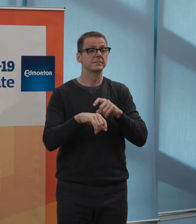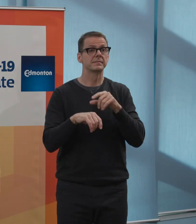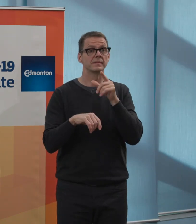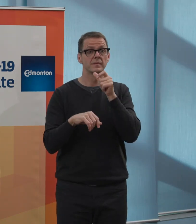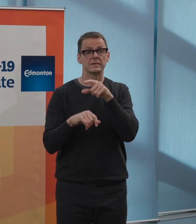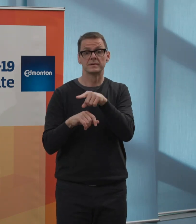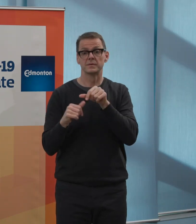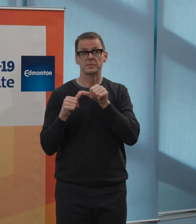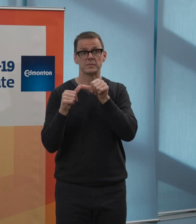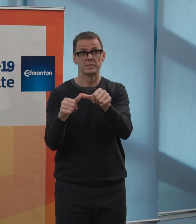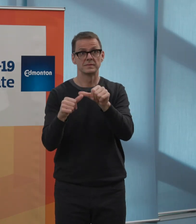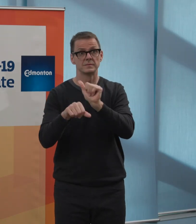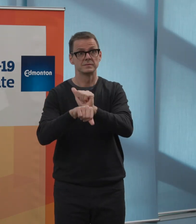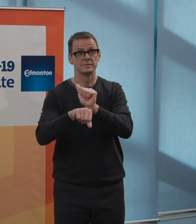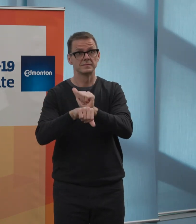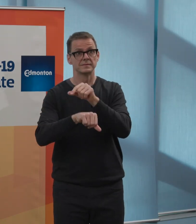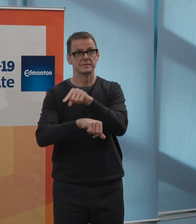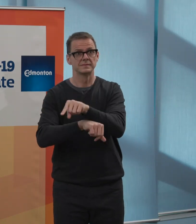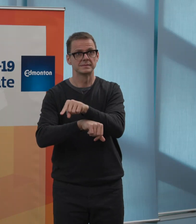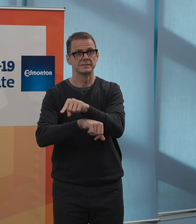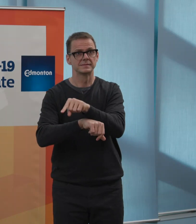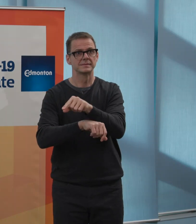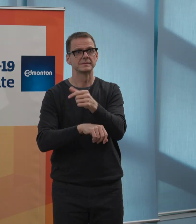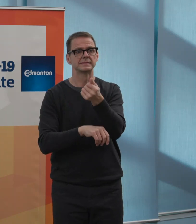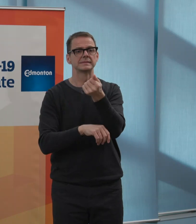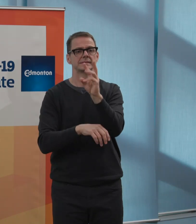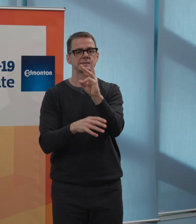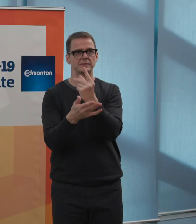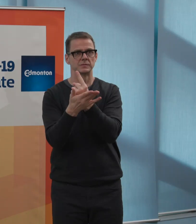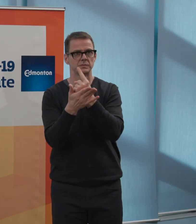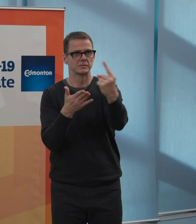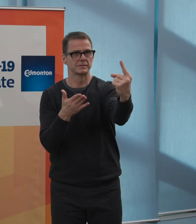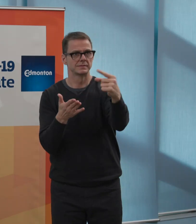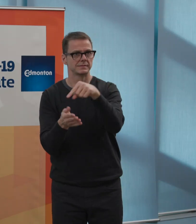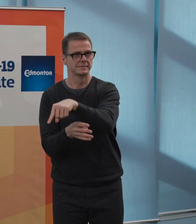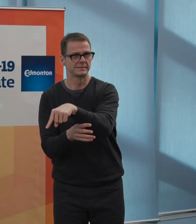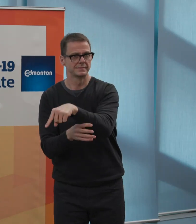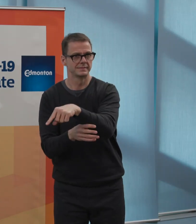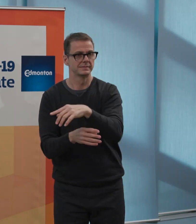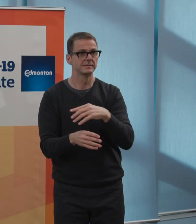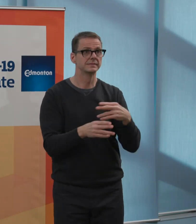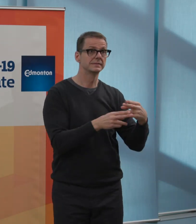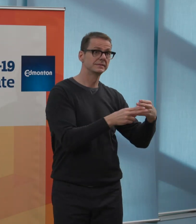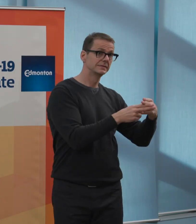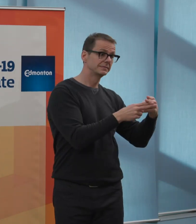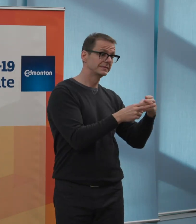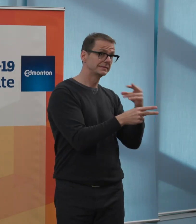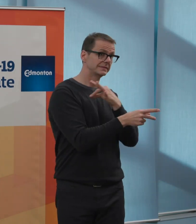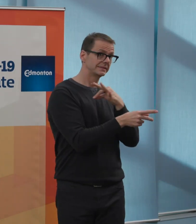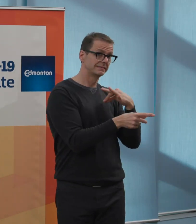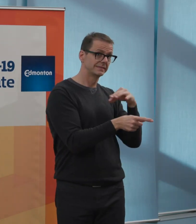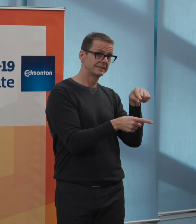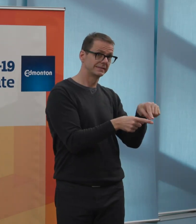provisional or temporary staff it's a period of eight weeks thanks Jeremy I'm